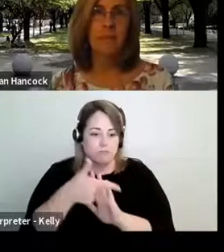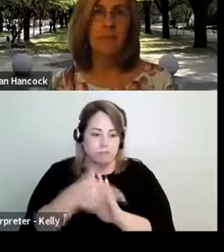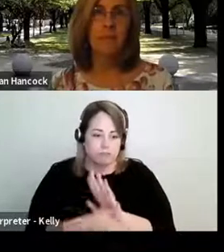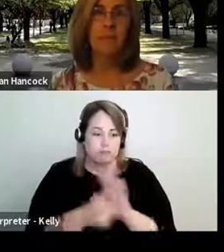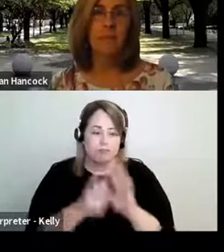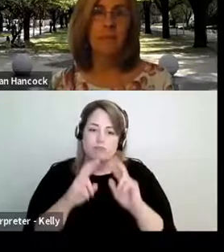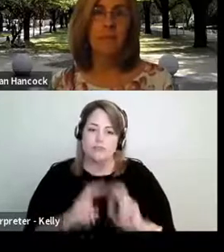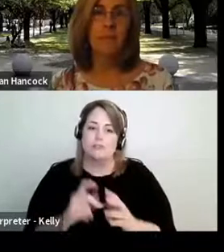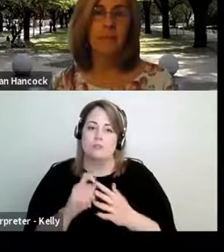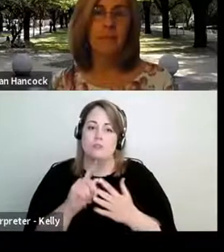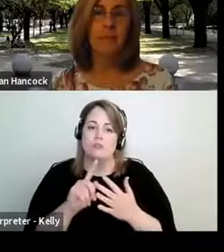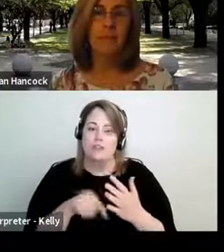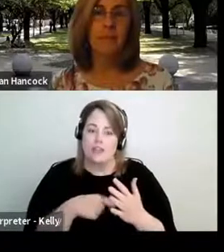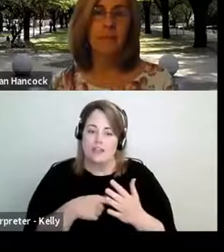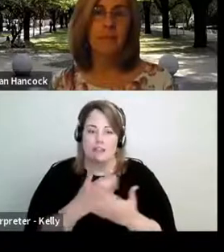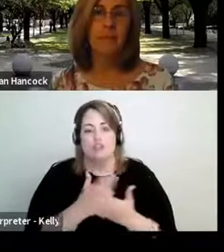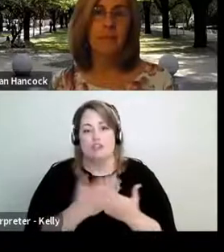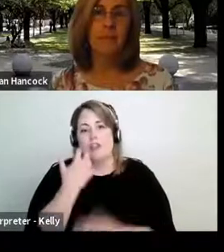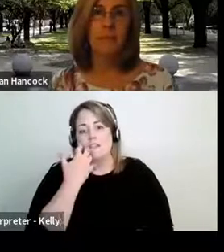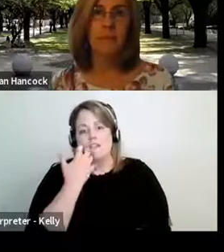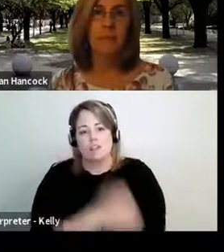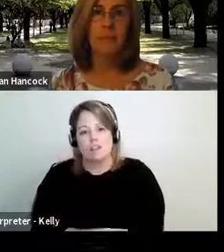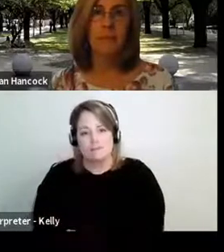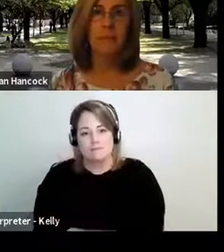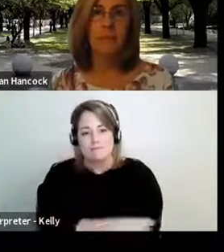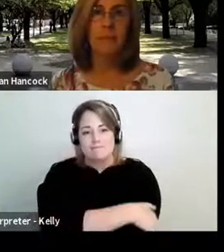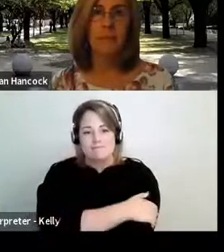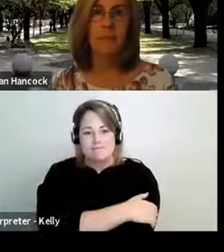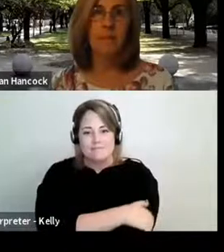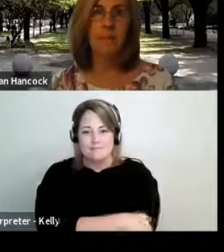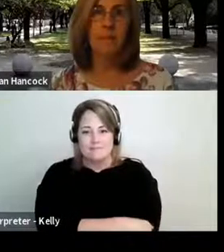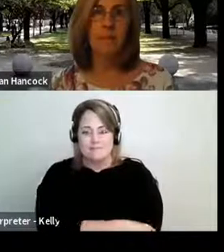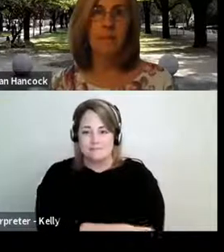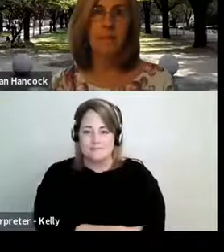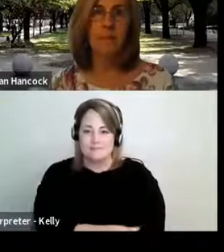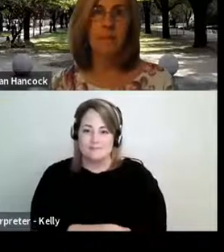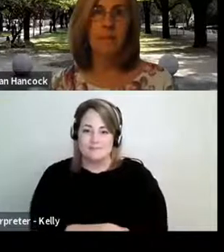to share in the future as well. DEBBIE: Thank you. And, Jasmine,